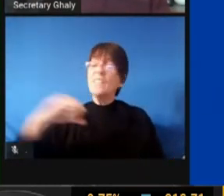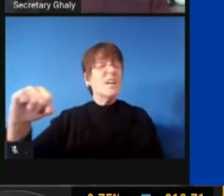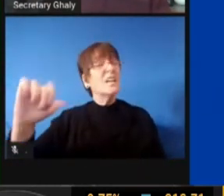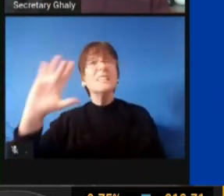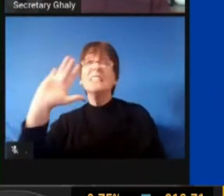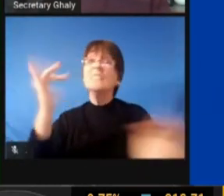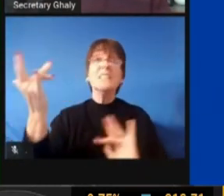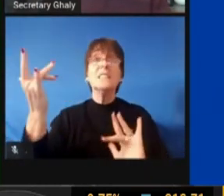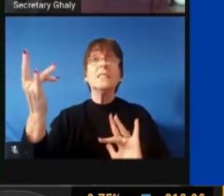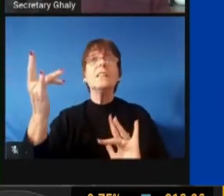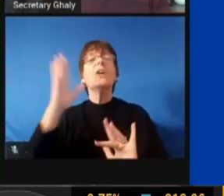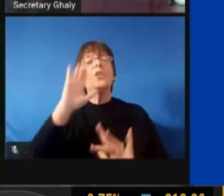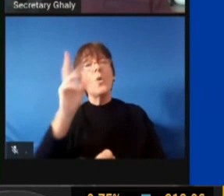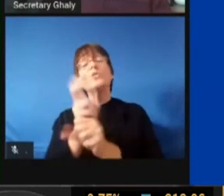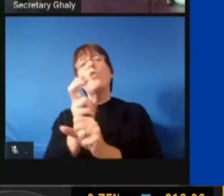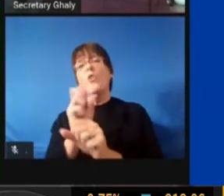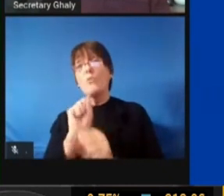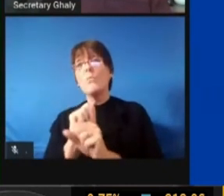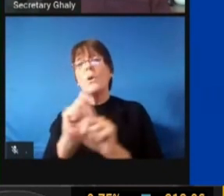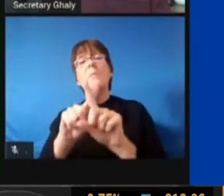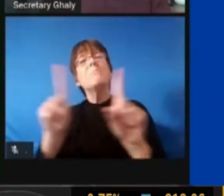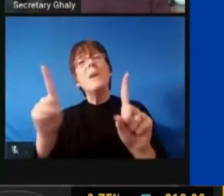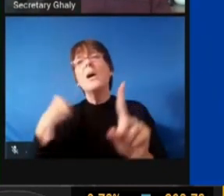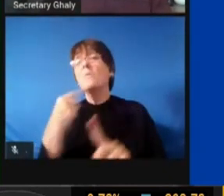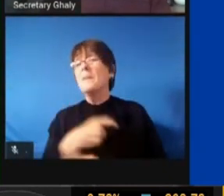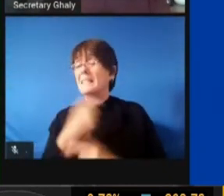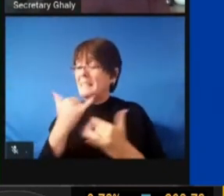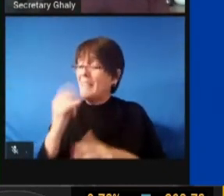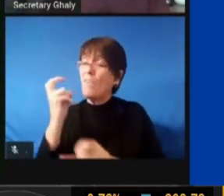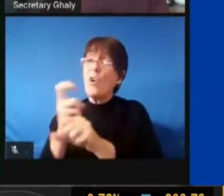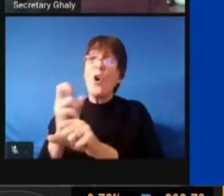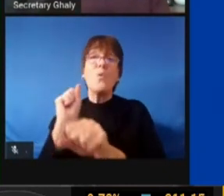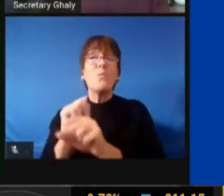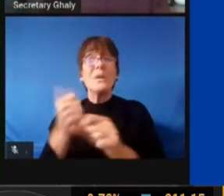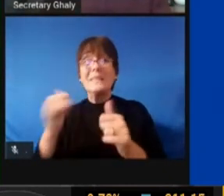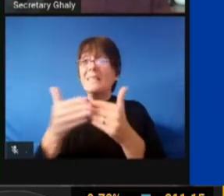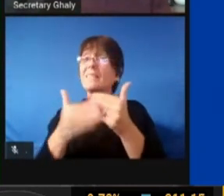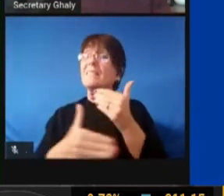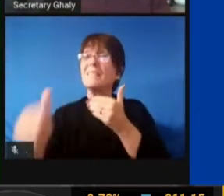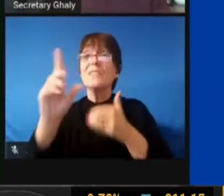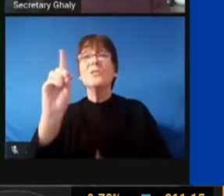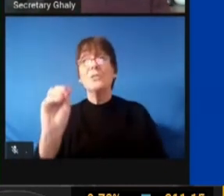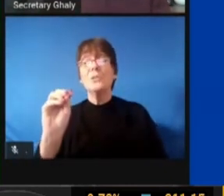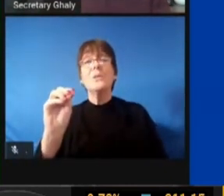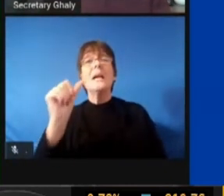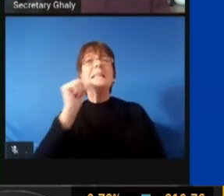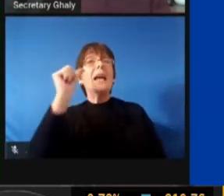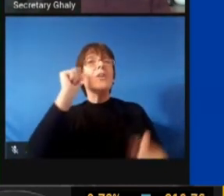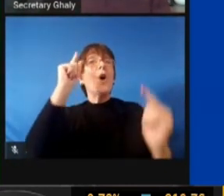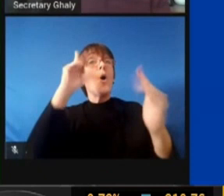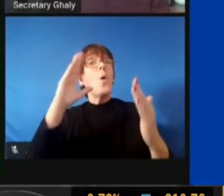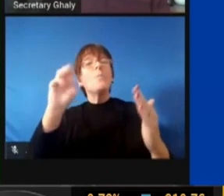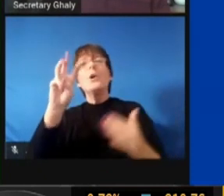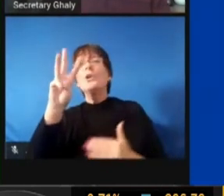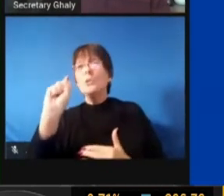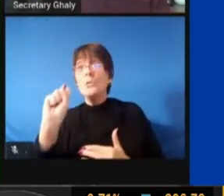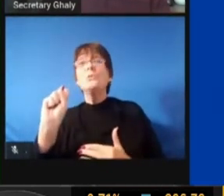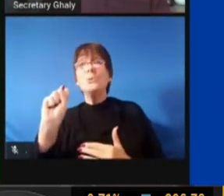IMPATIENT. WE TALKED LAST WEEK QUITE A BIT ABOUT KOVIC COVID FATIGUE.